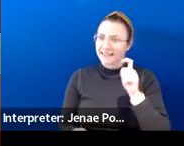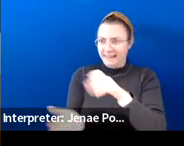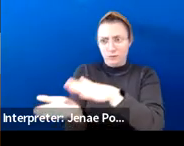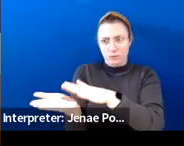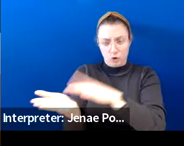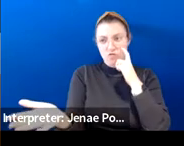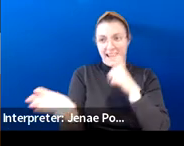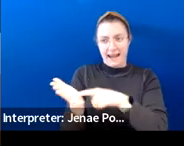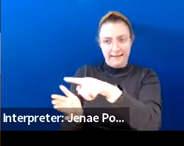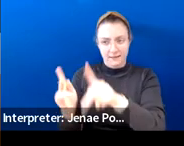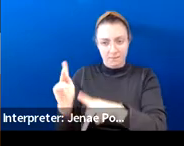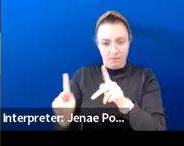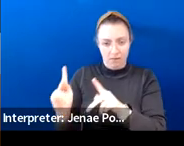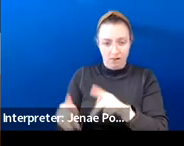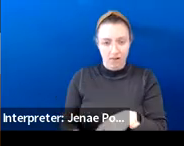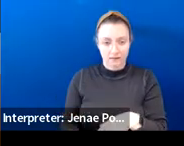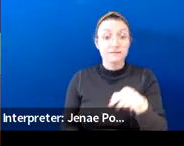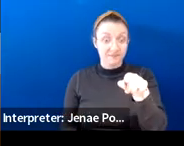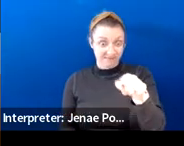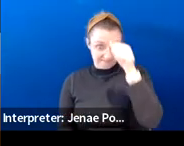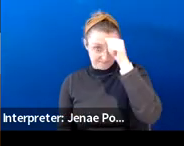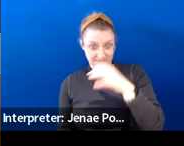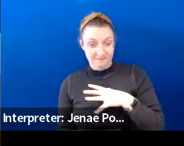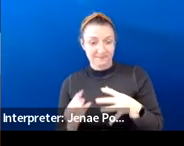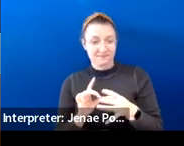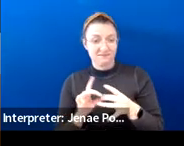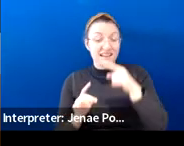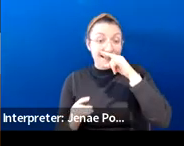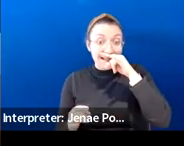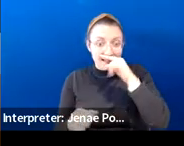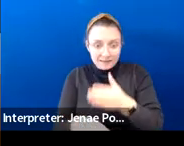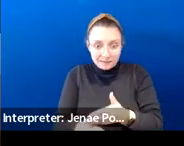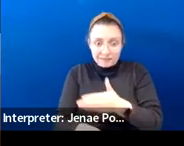But Hawkins, when you see kids get better, he believes the job.